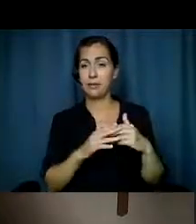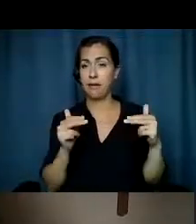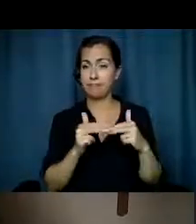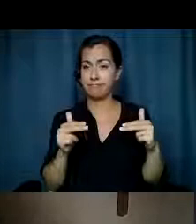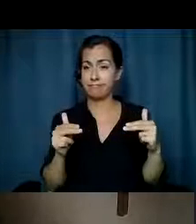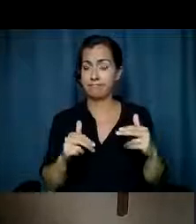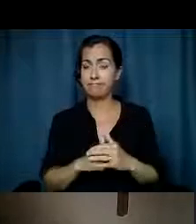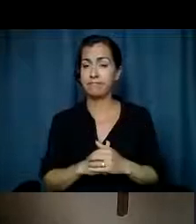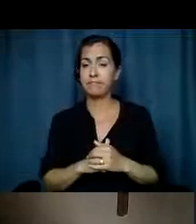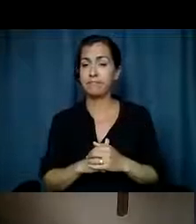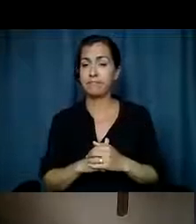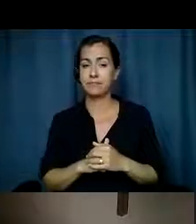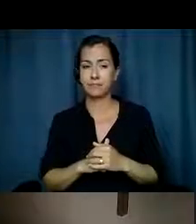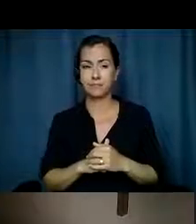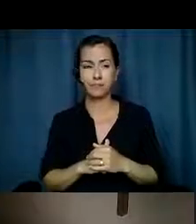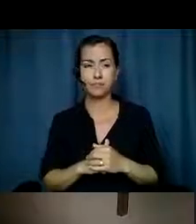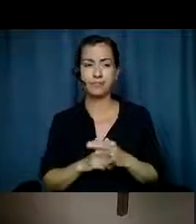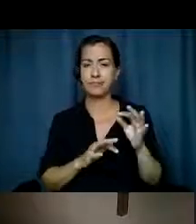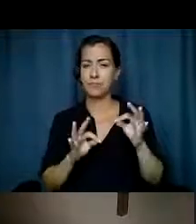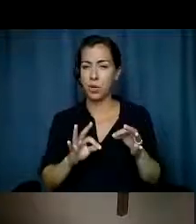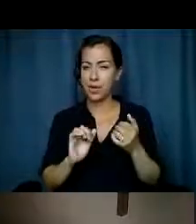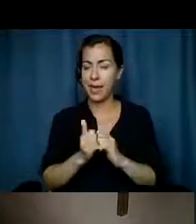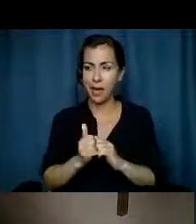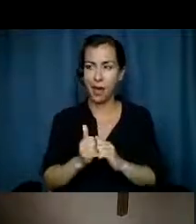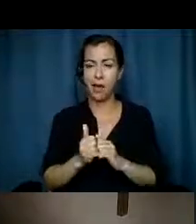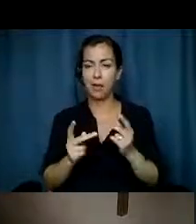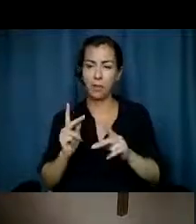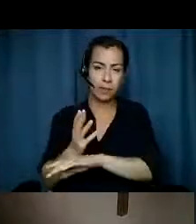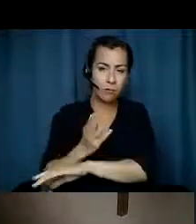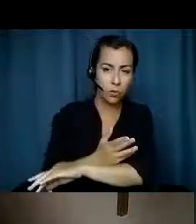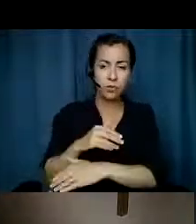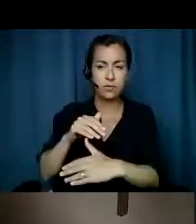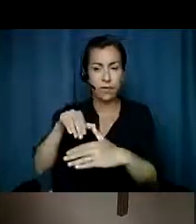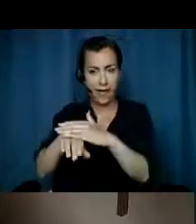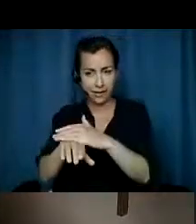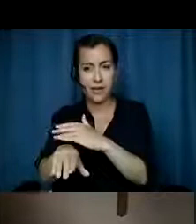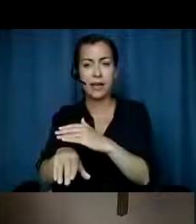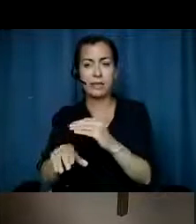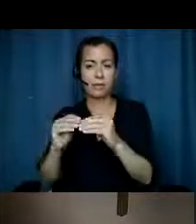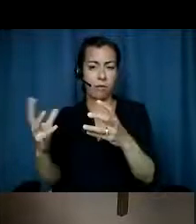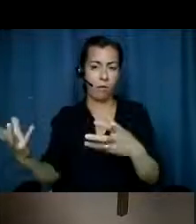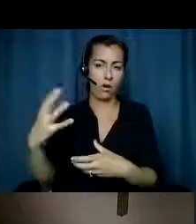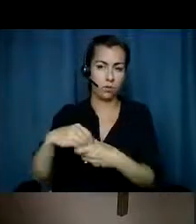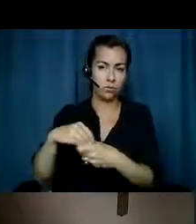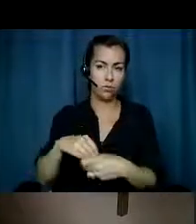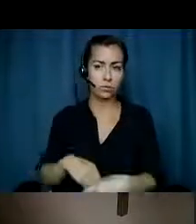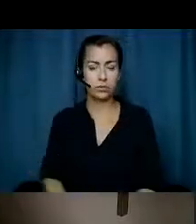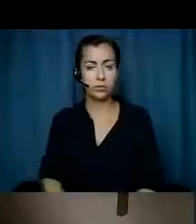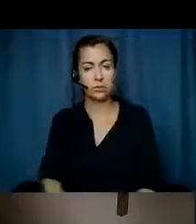before and Senator Harkin was, I believe, the first person to ever sign a speech on the floor of the Senate,